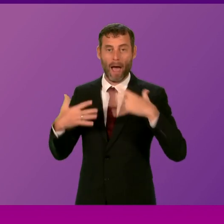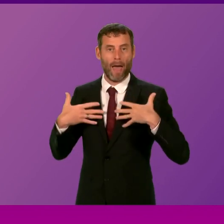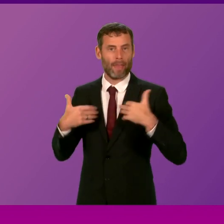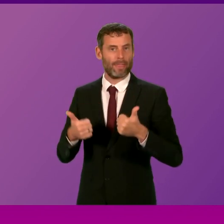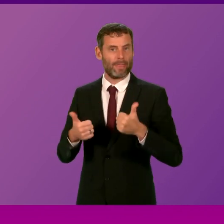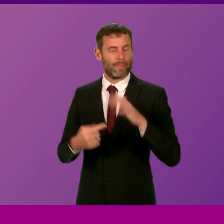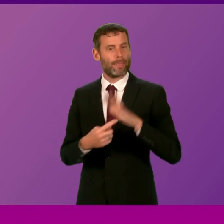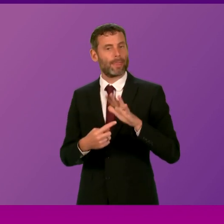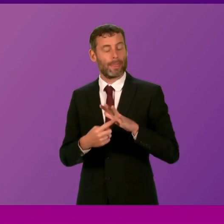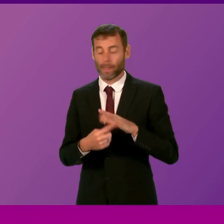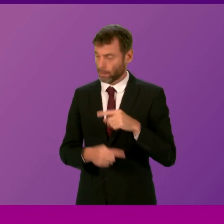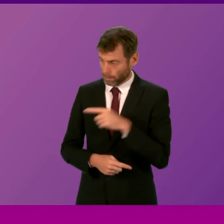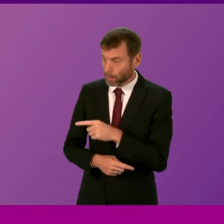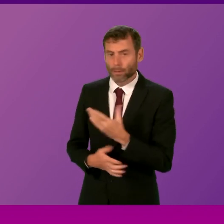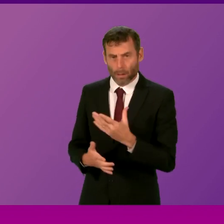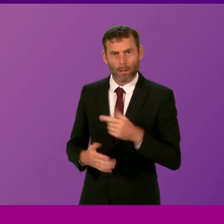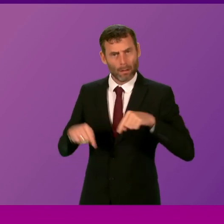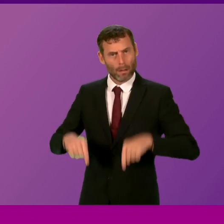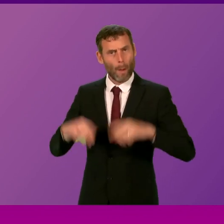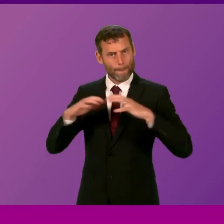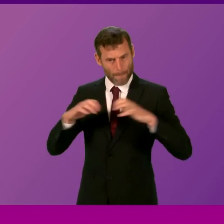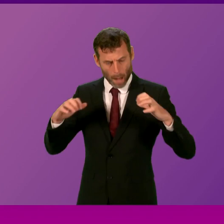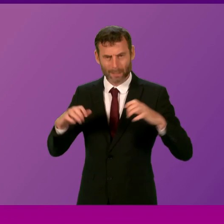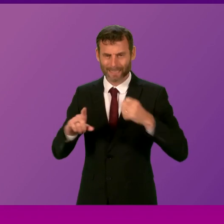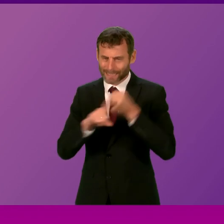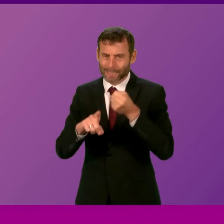Parliament has led the way with a long-standing policy of free eye tests. As they can have multiple health benefits for the individual, will the Deputy